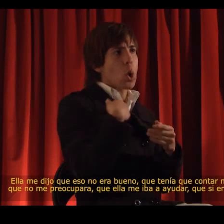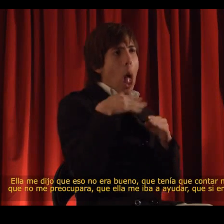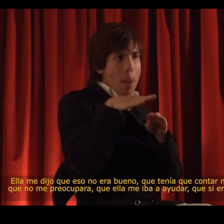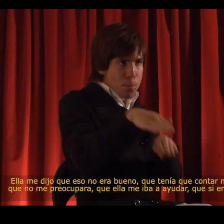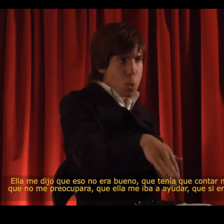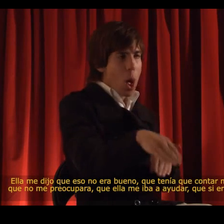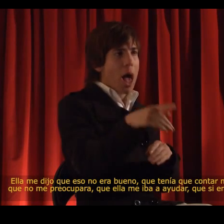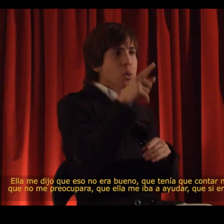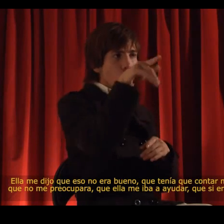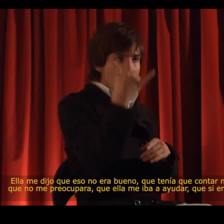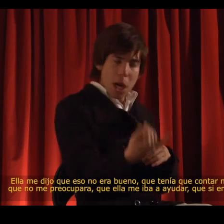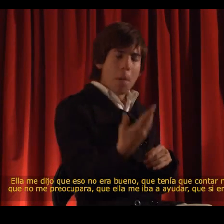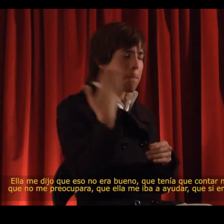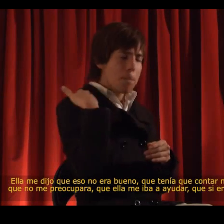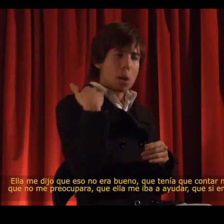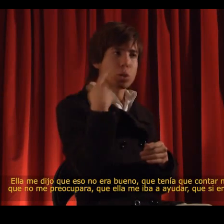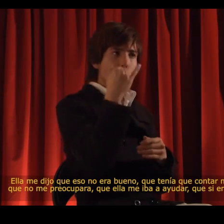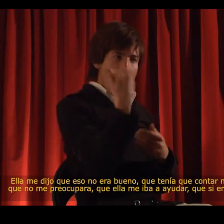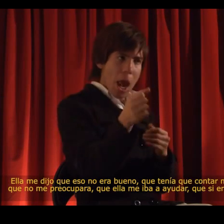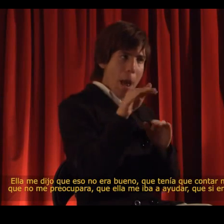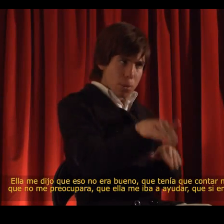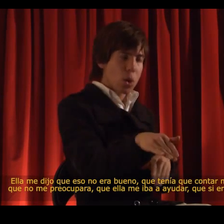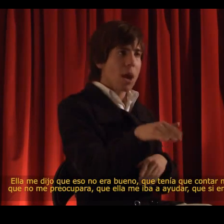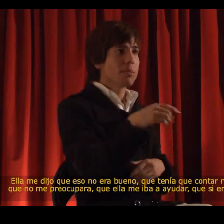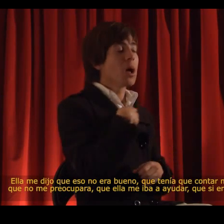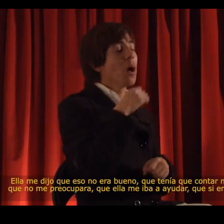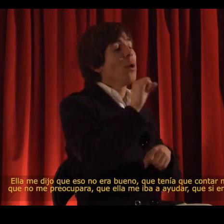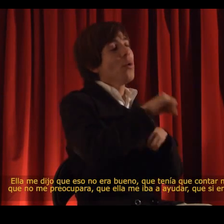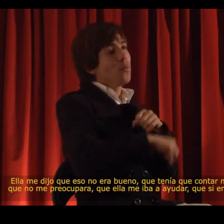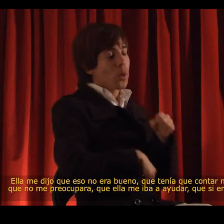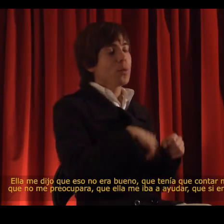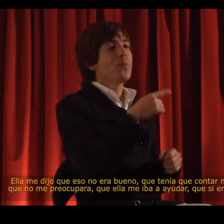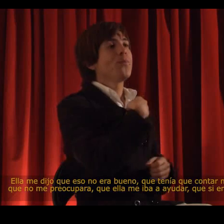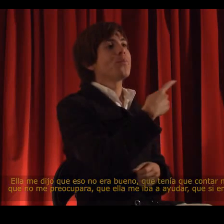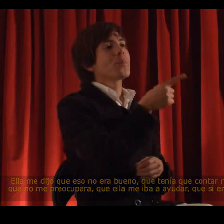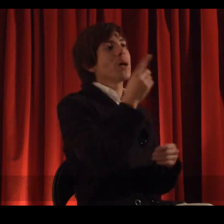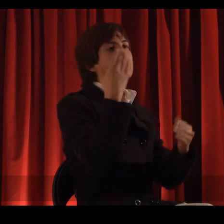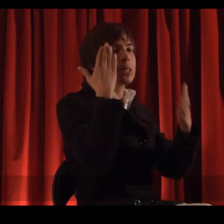My teacher told me she completely supported me and that it was okay to be gay.